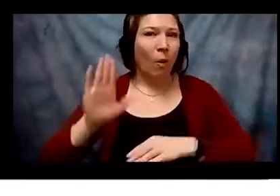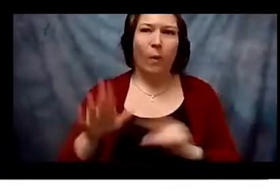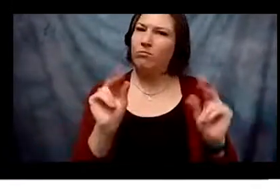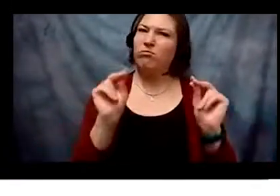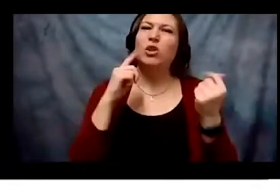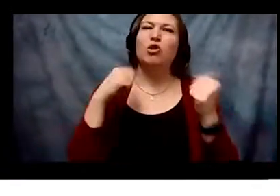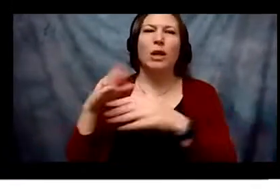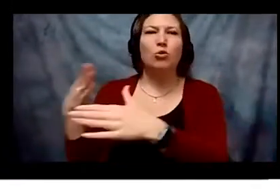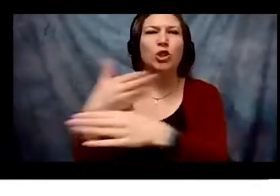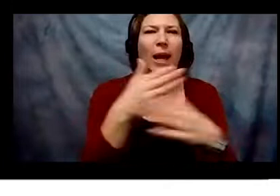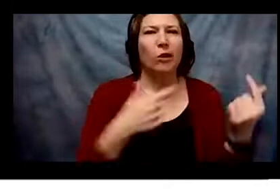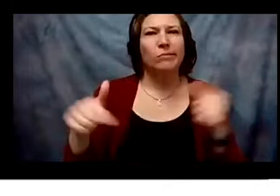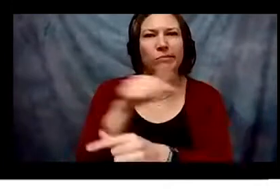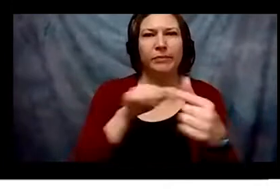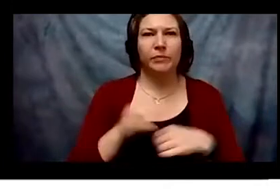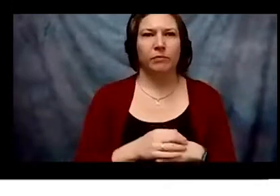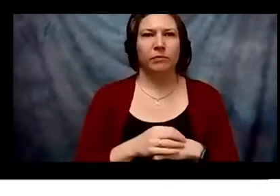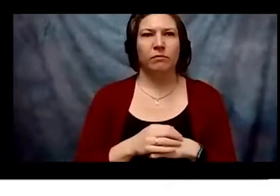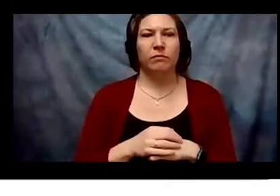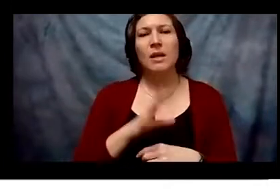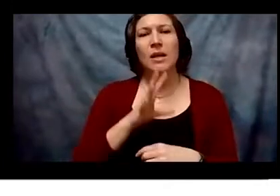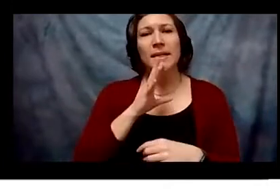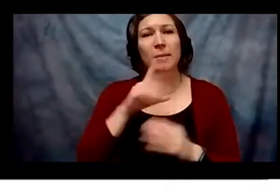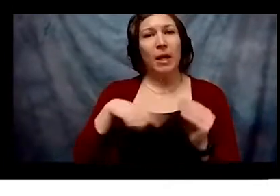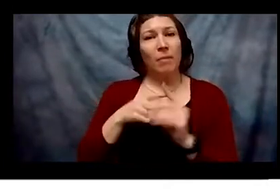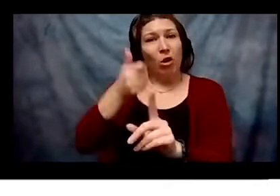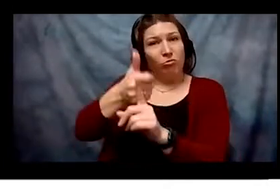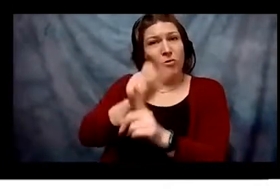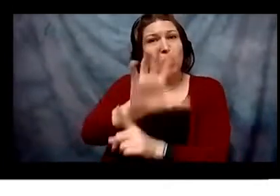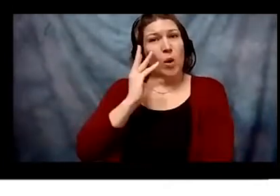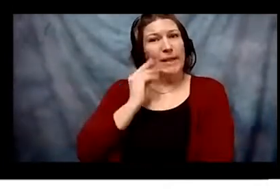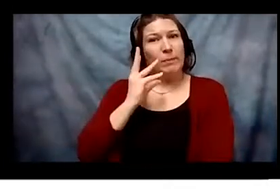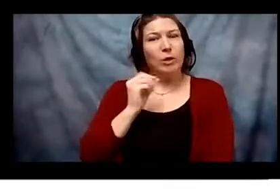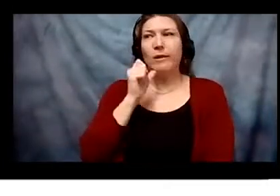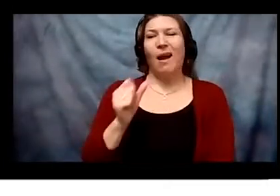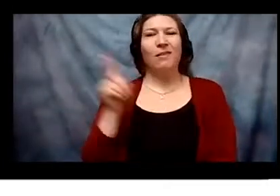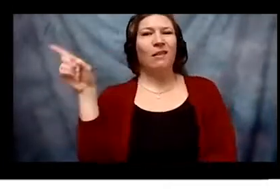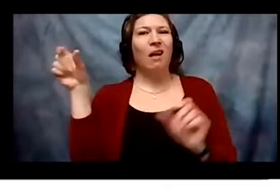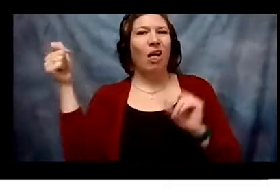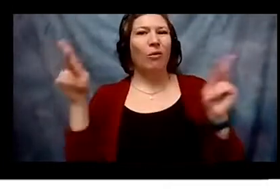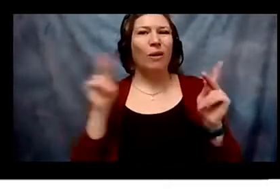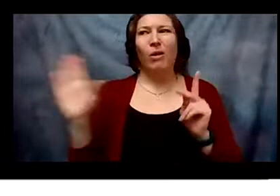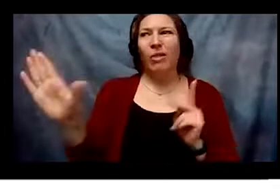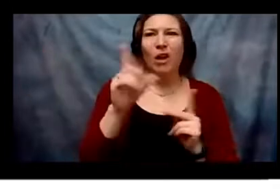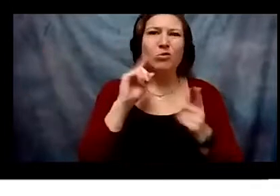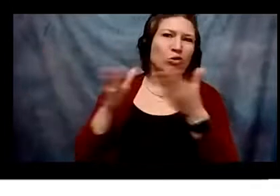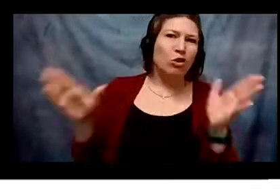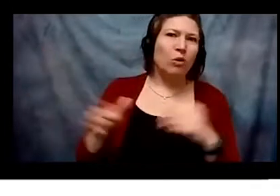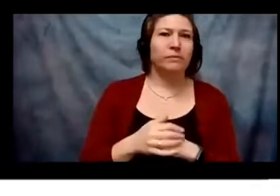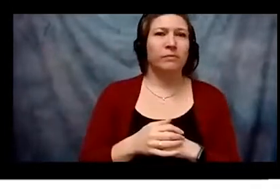lived experience. Everyone is learning today. Each journey looks different. Address troubling